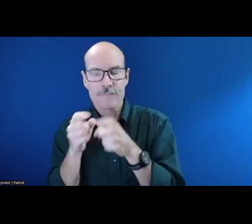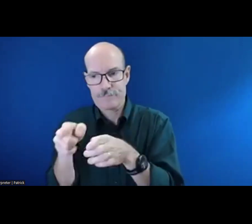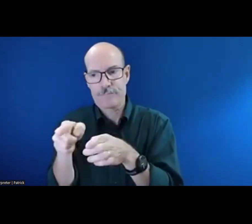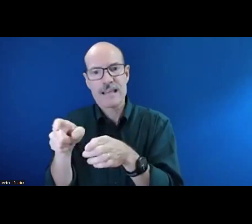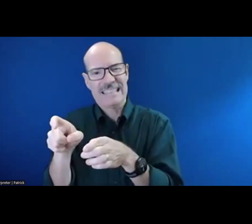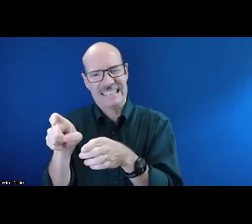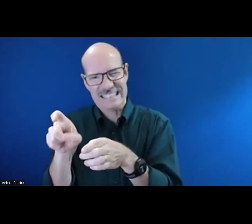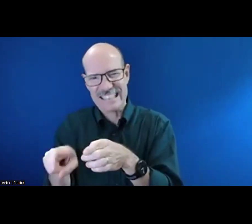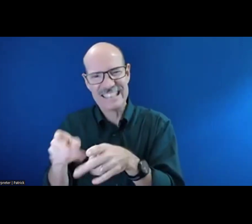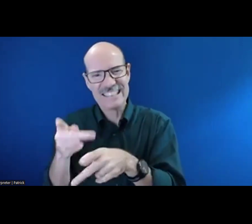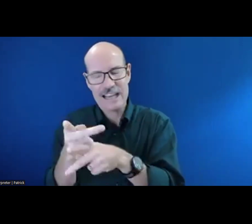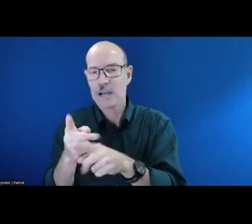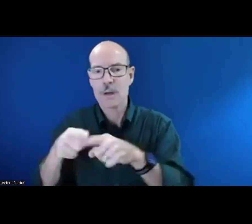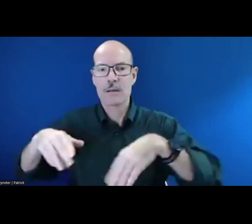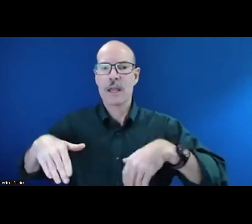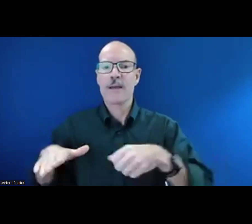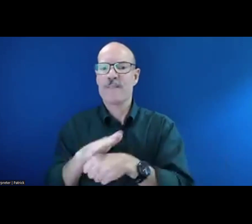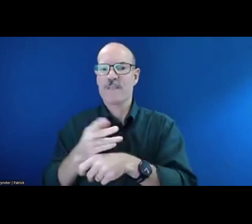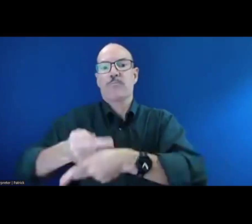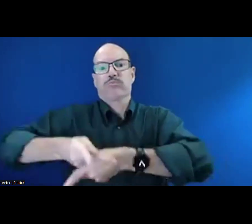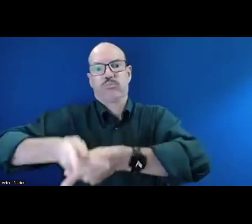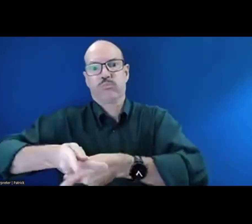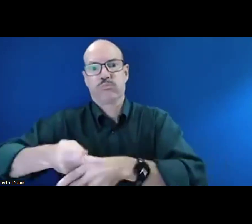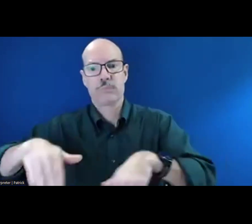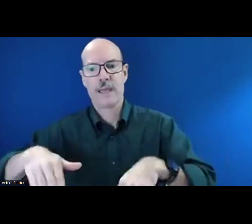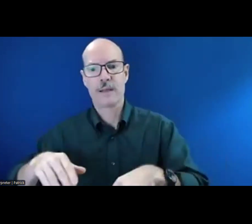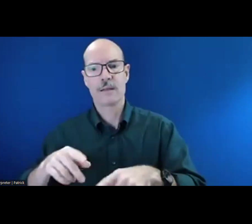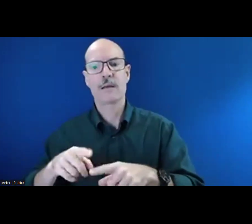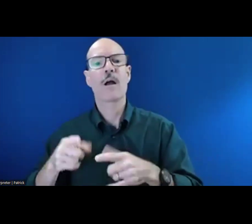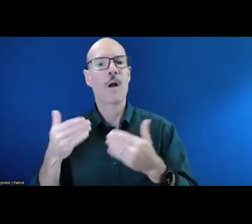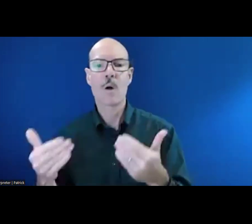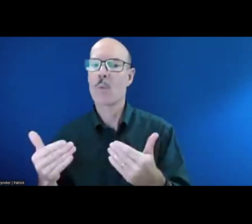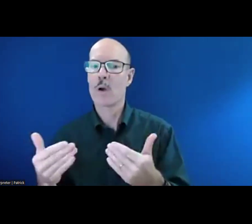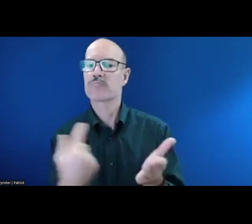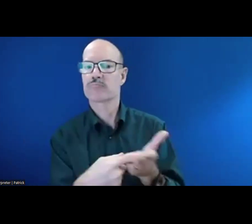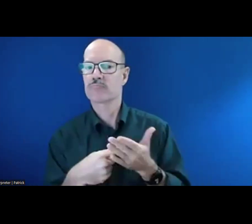So definitely that family meeting concept. I have a quick comment about that.